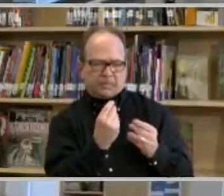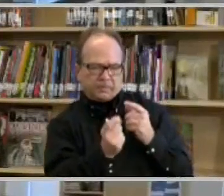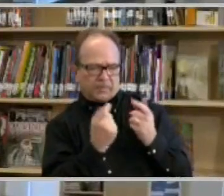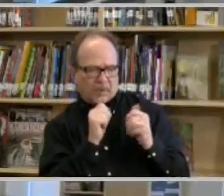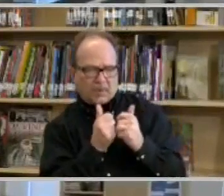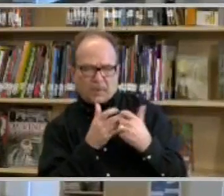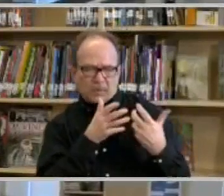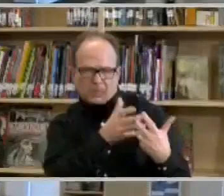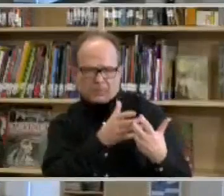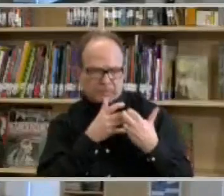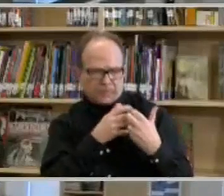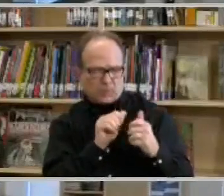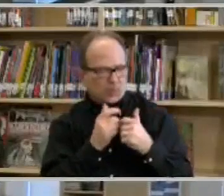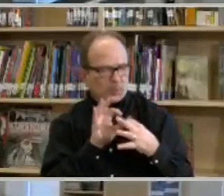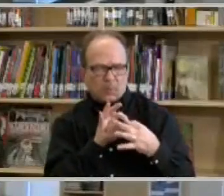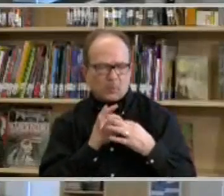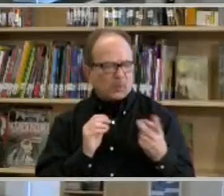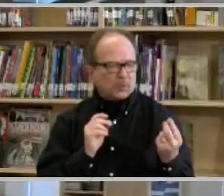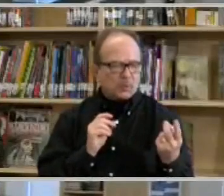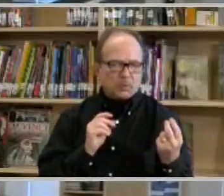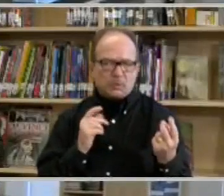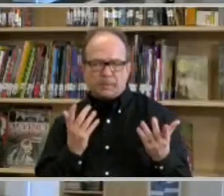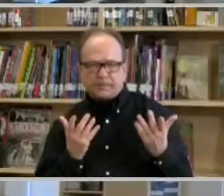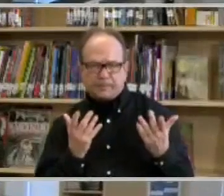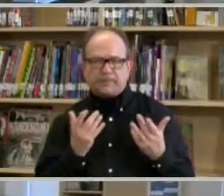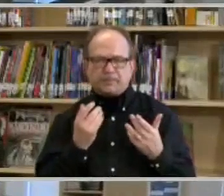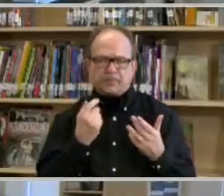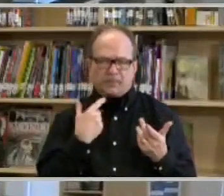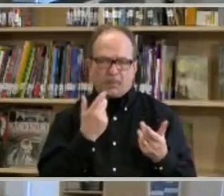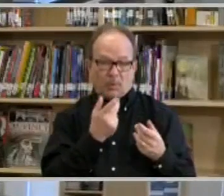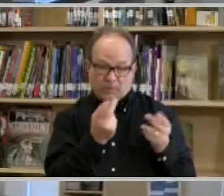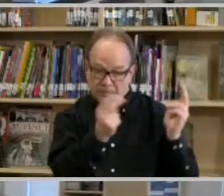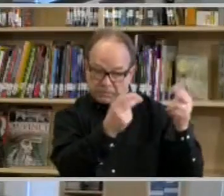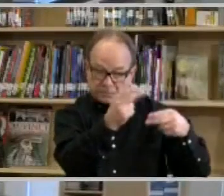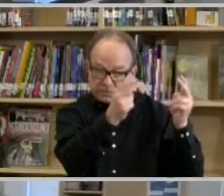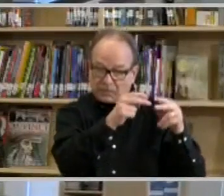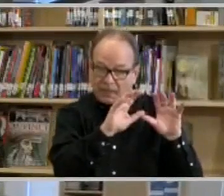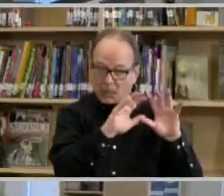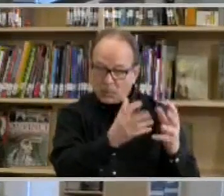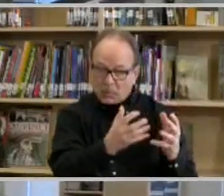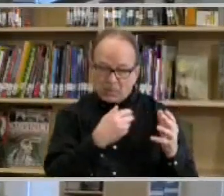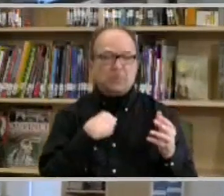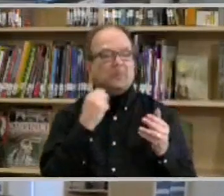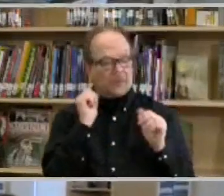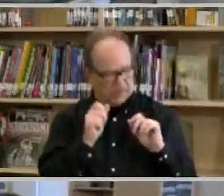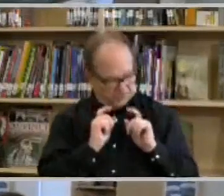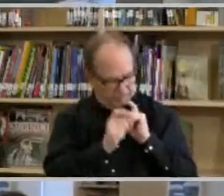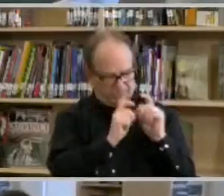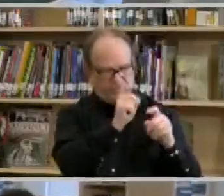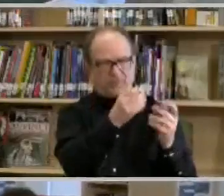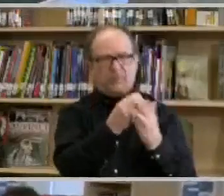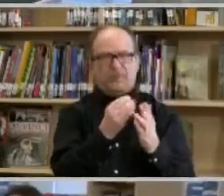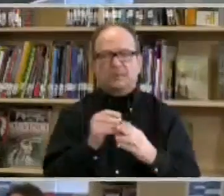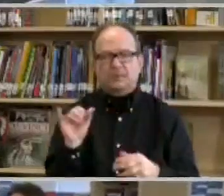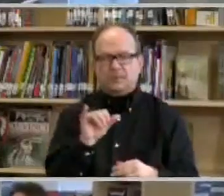HAVE THAT YOUNG PERSON PARTNER WITH AN ESTABLISHED COMMUNITY GROUP?